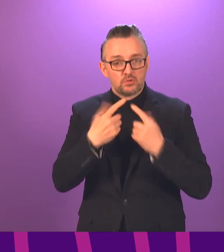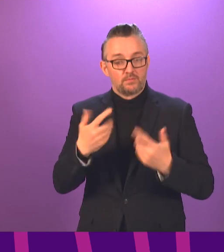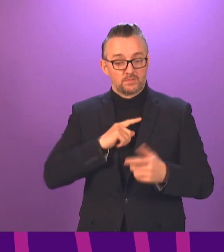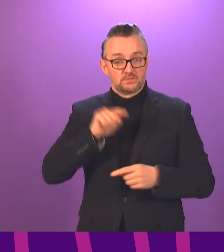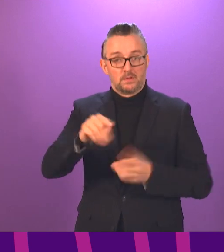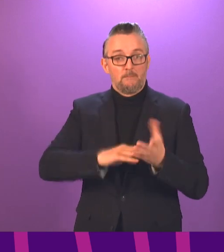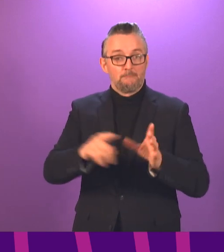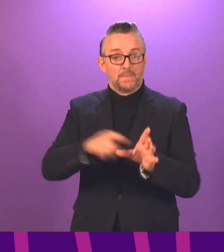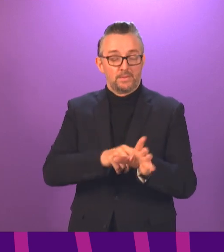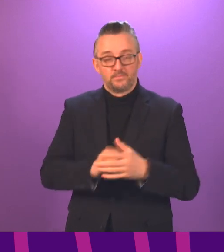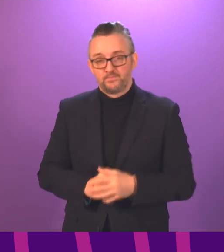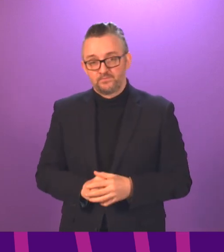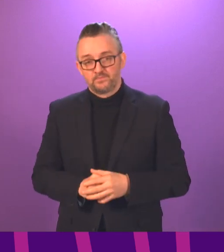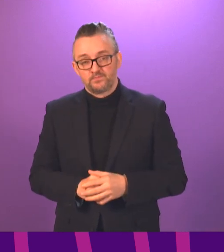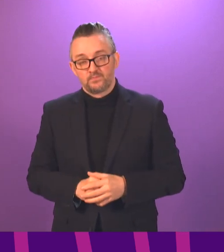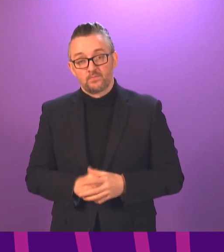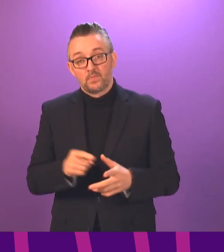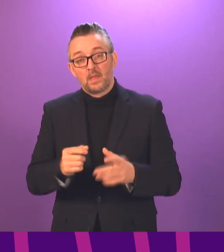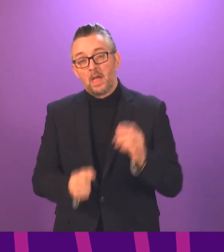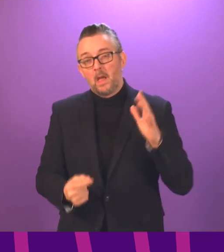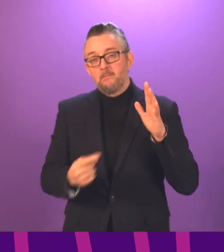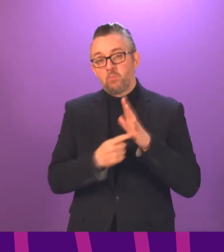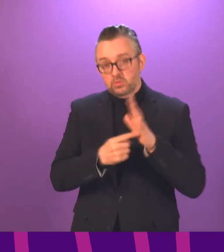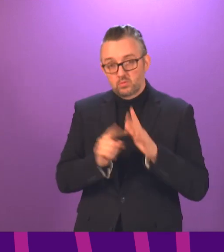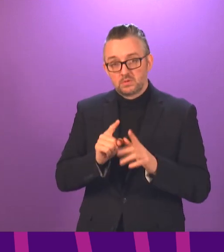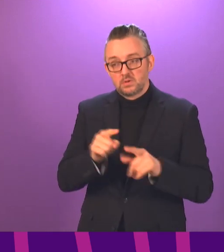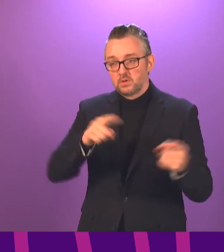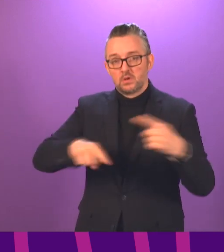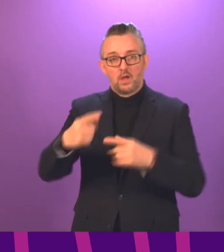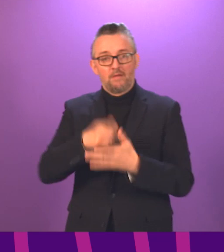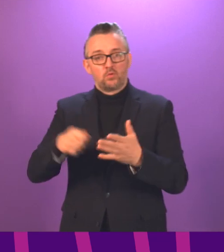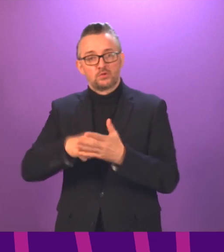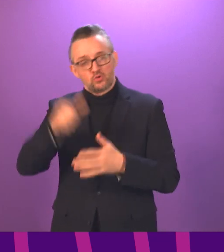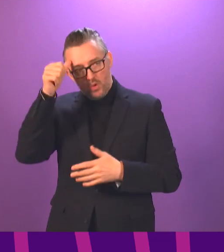A critical part of our preparations is making sure that voters know how they can safely cast their